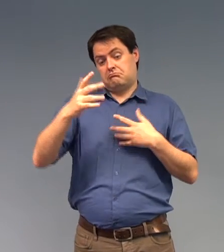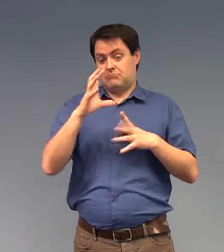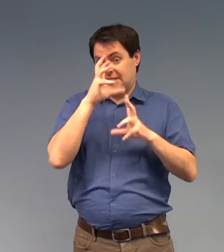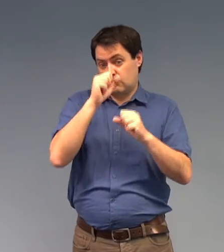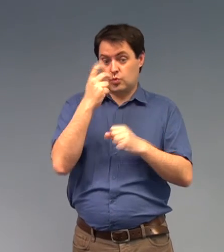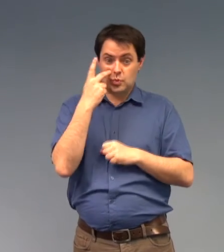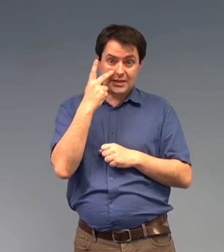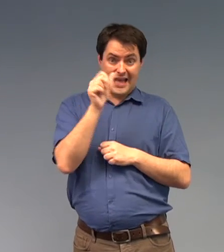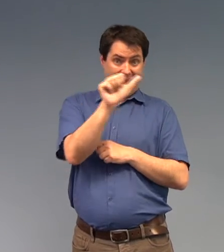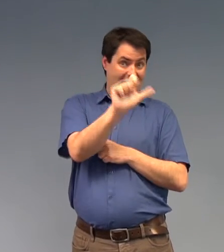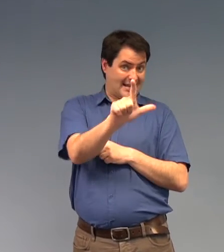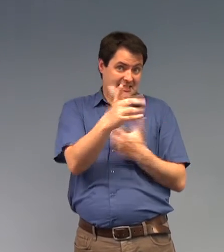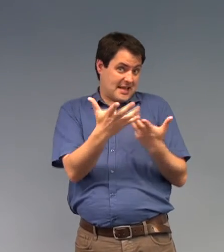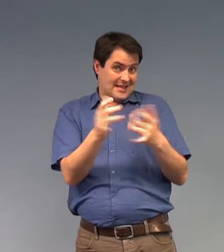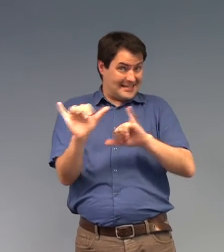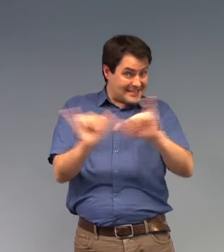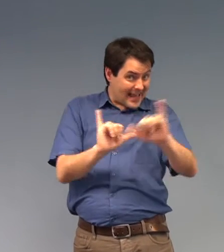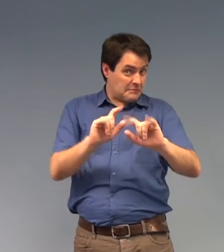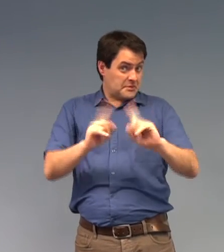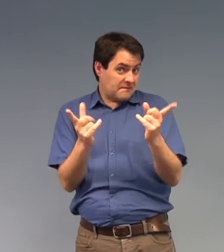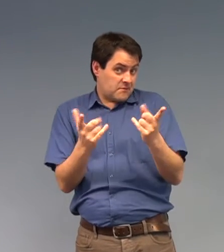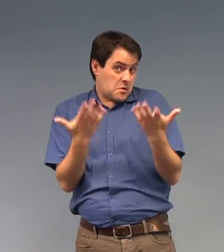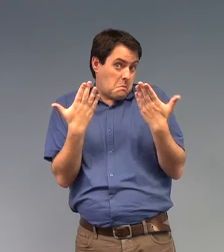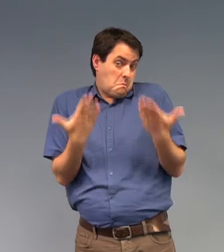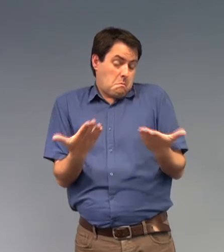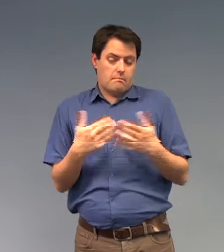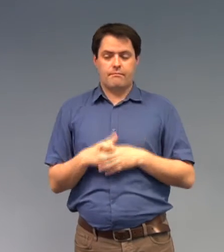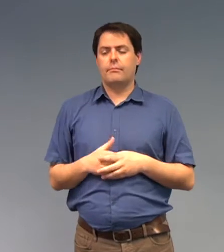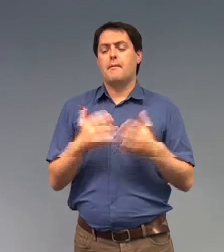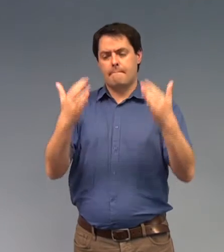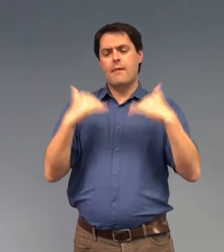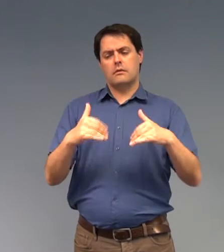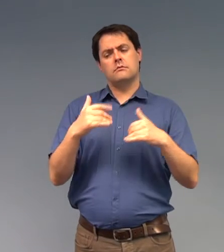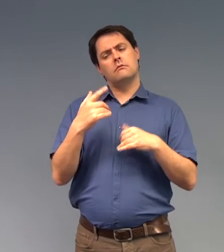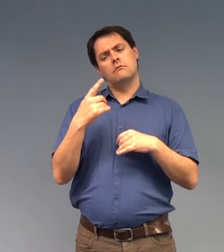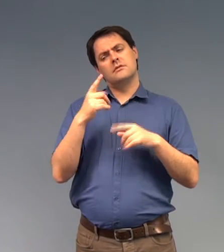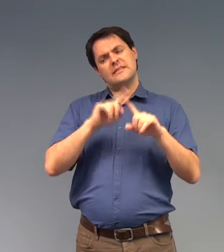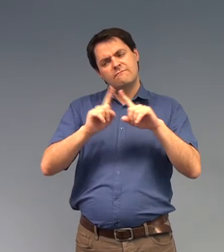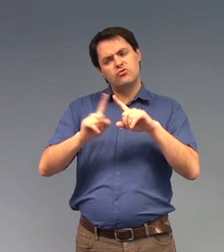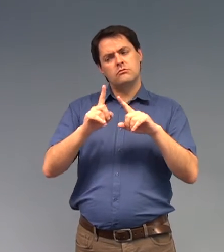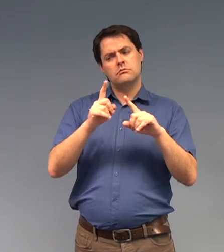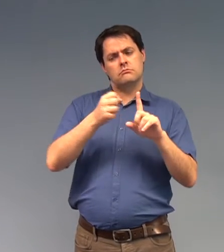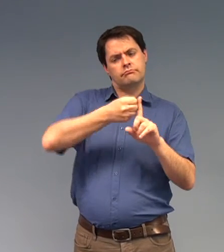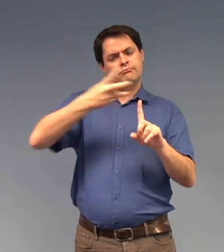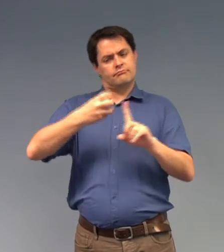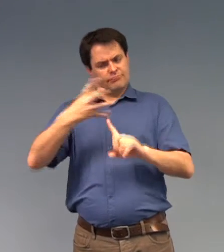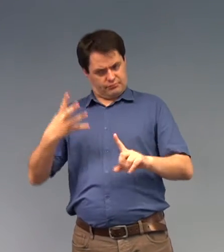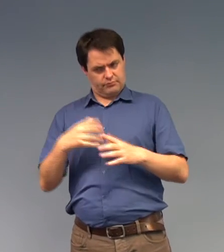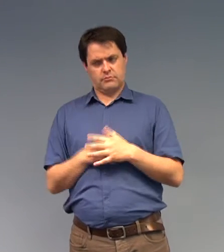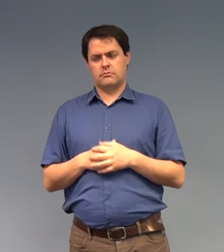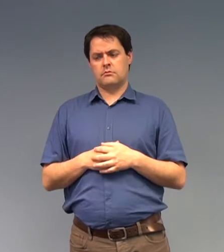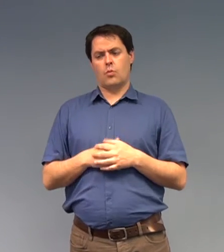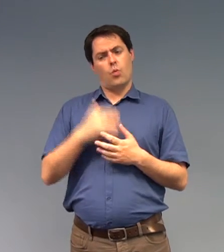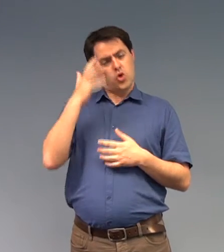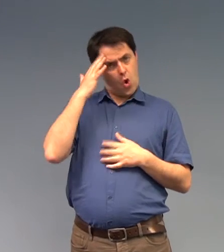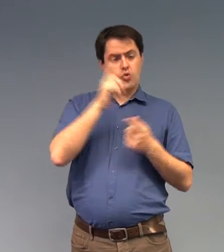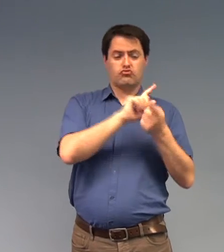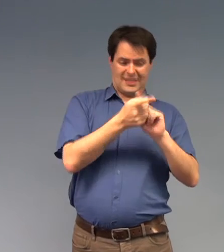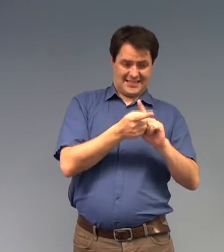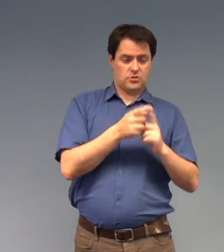and some appeared to be new. Whether they're specific to British sign language. Whether they're more generally applicable to sign language.